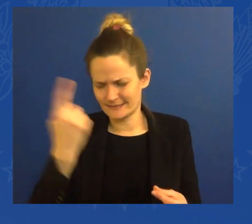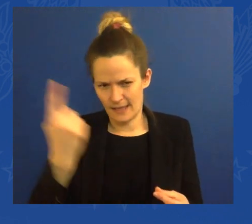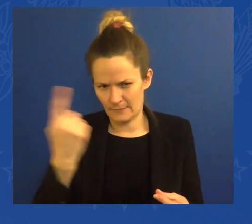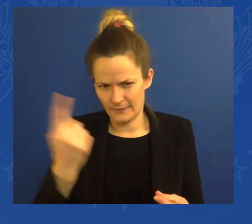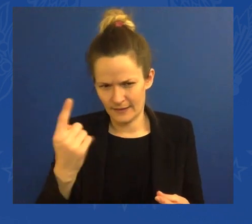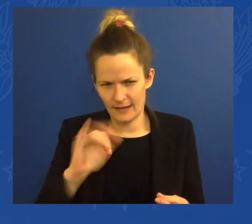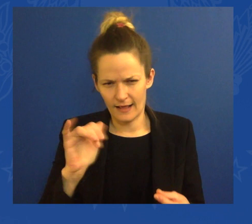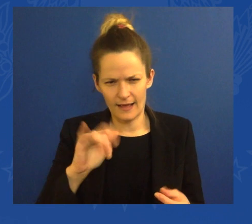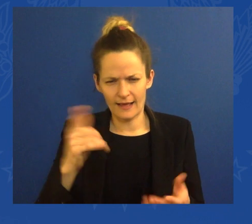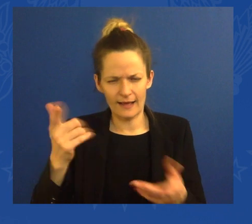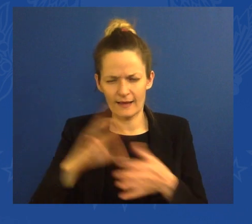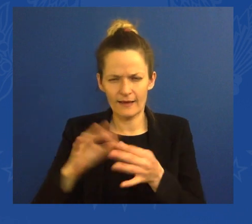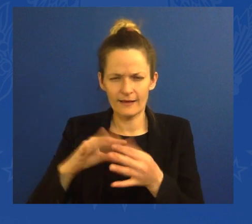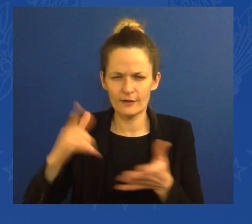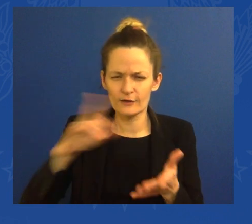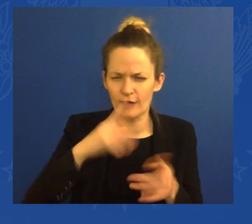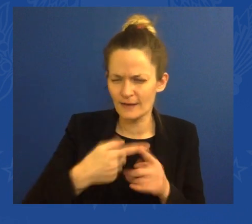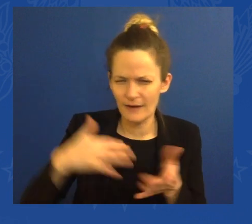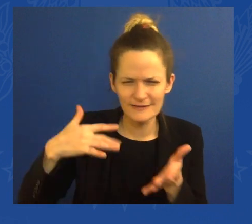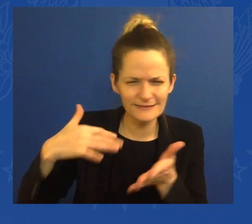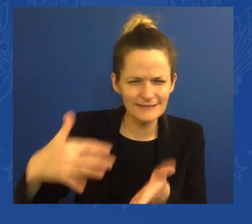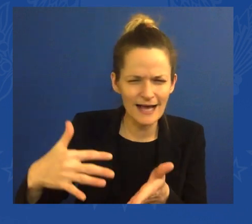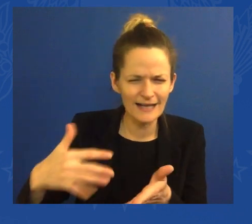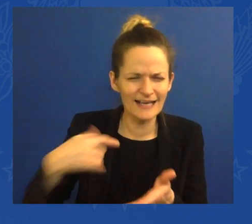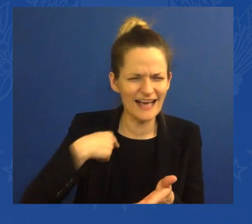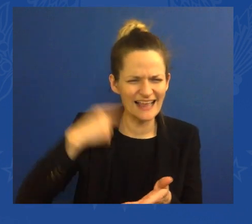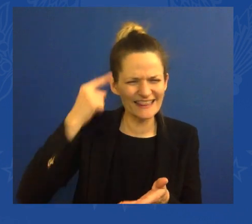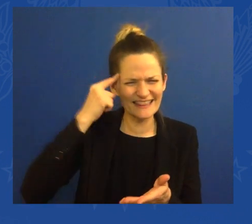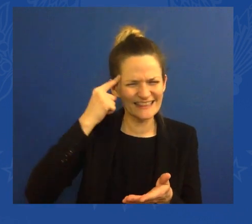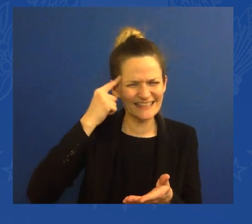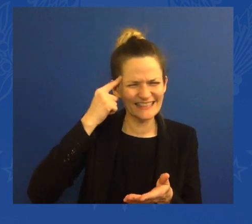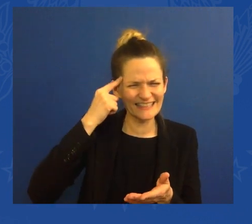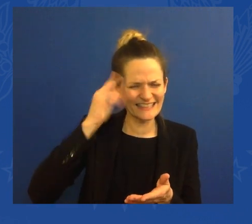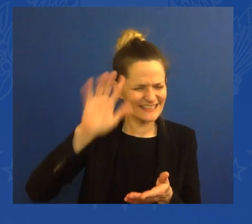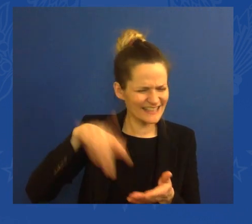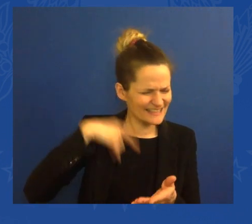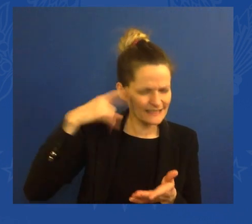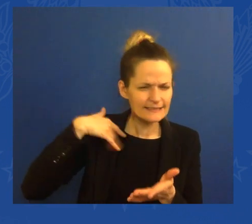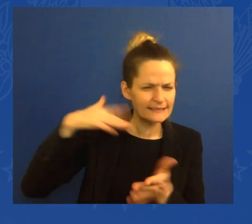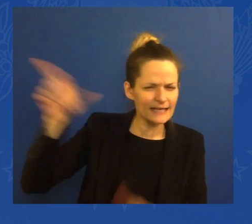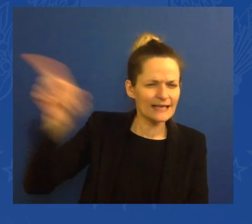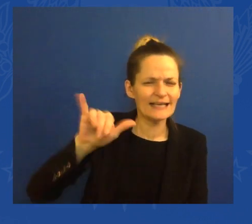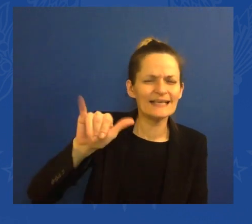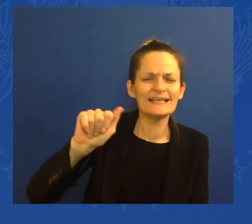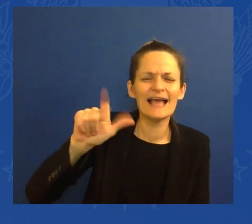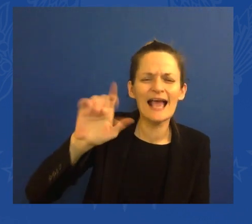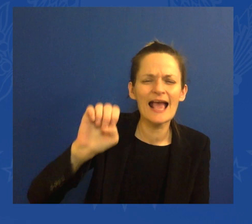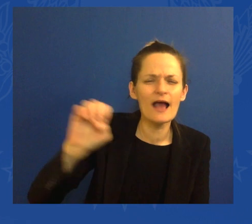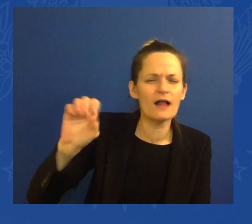I think it was Yale and Stanford had done this study: what makes marriages last the longest and the most romantic.